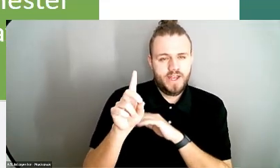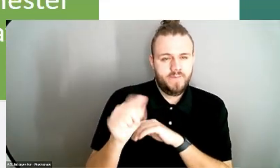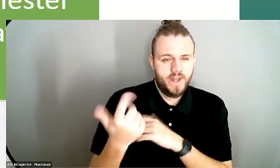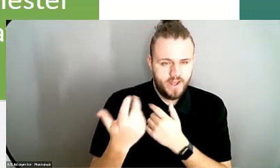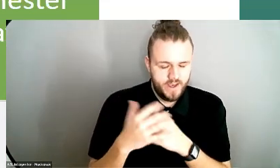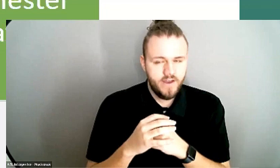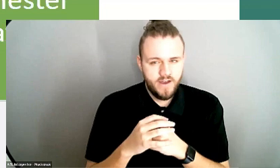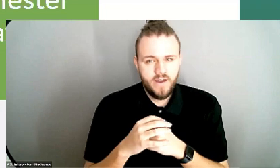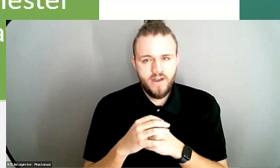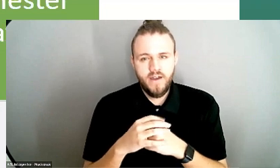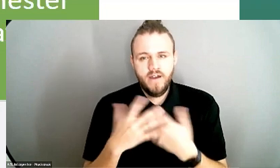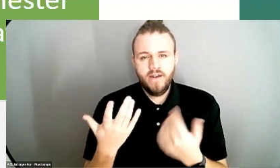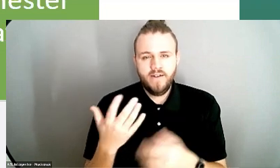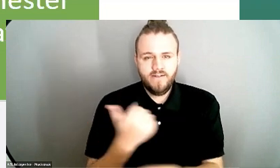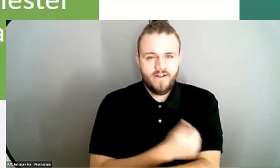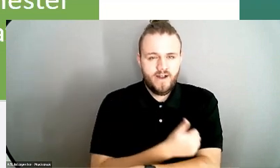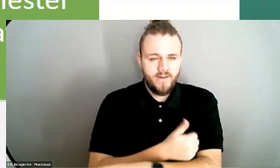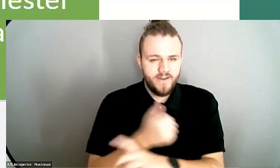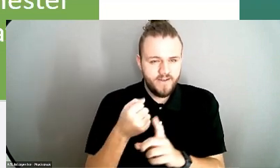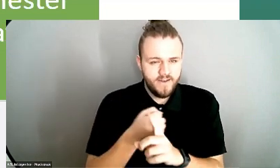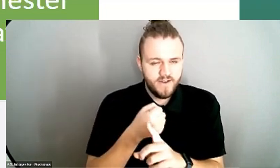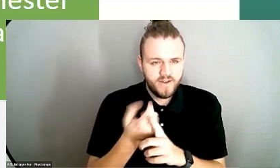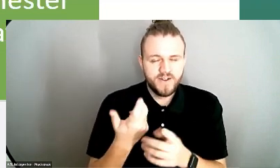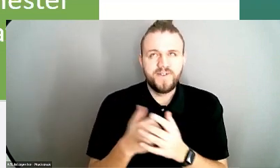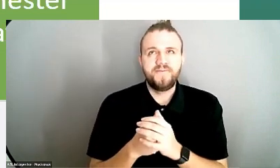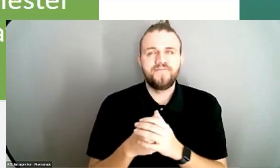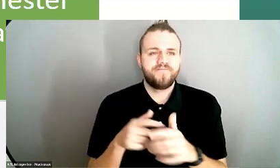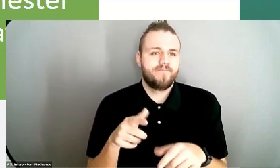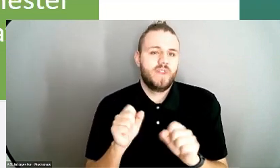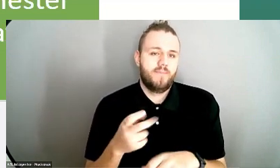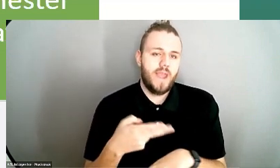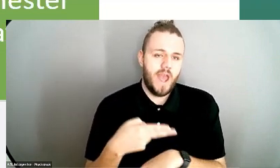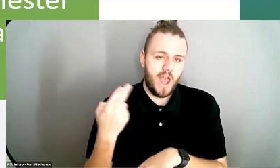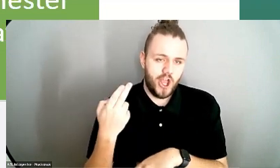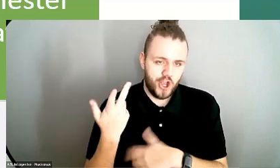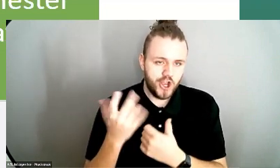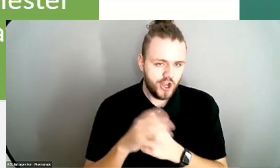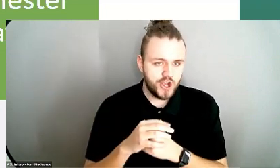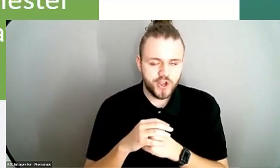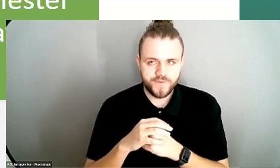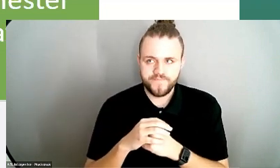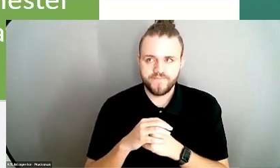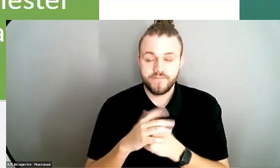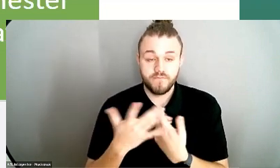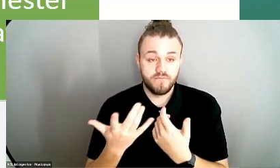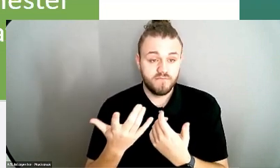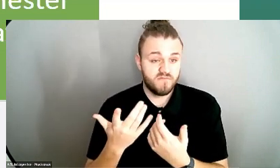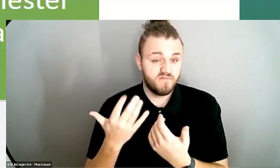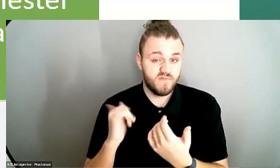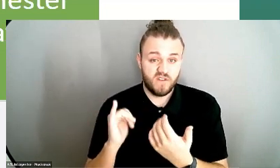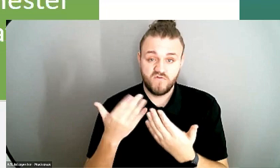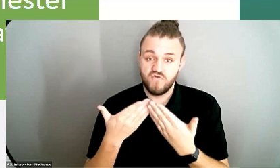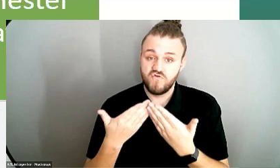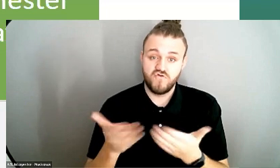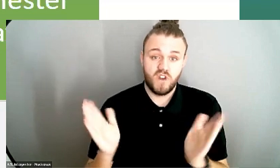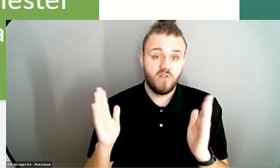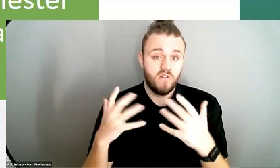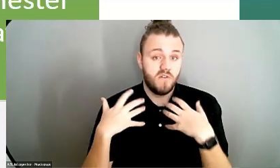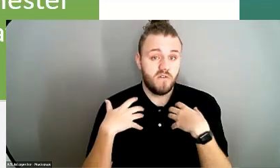substance abuse can be higher. Things like just general well-being and exercise and